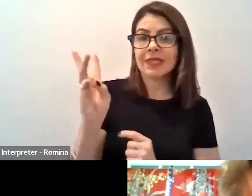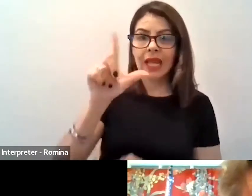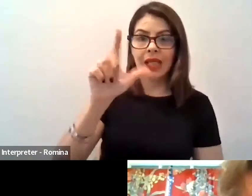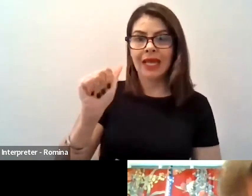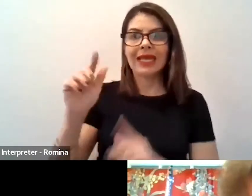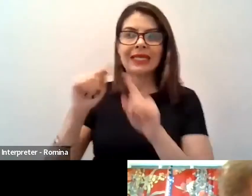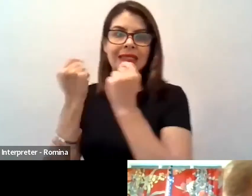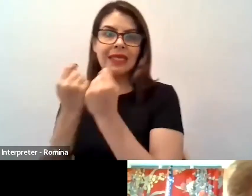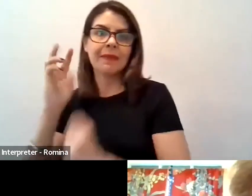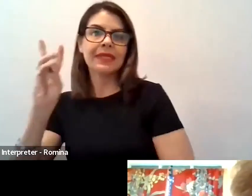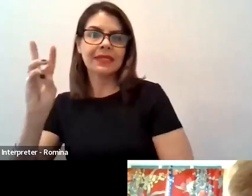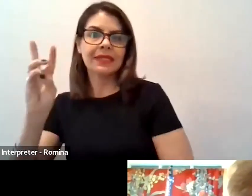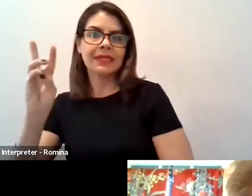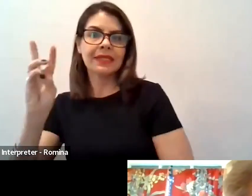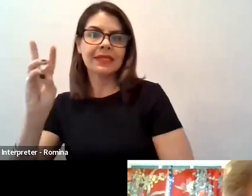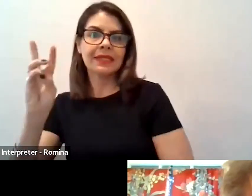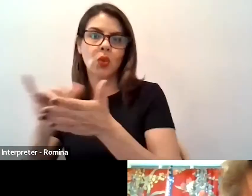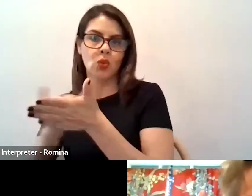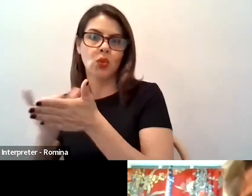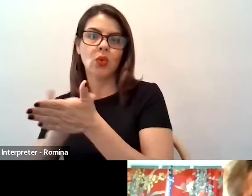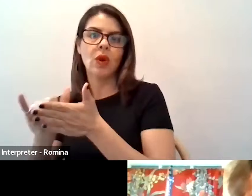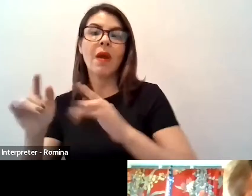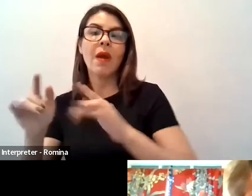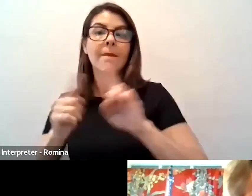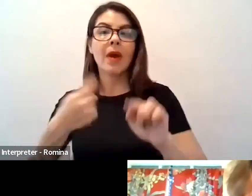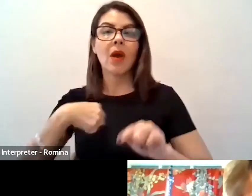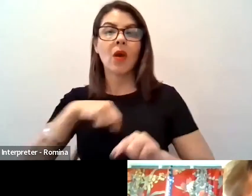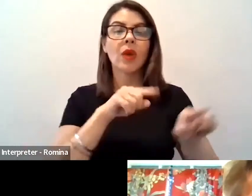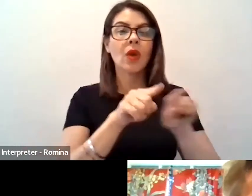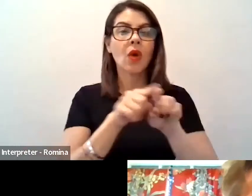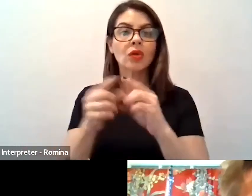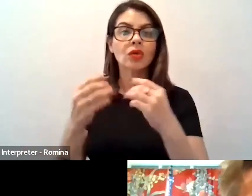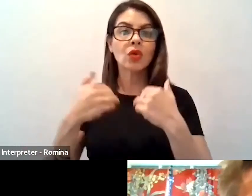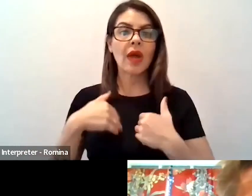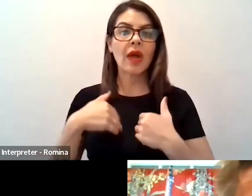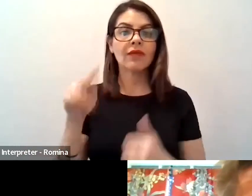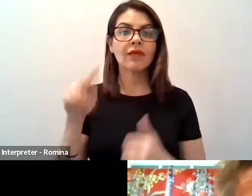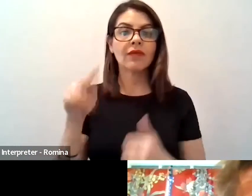in New York, but we also have two field reps in Atlanta.